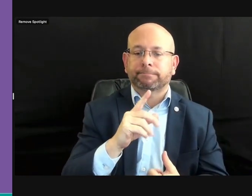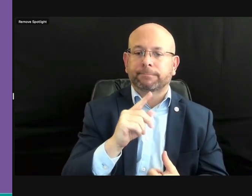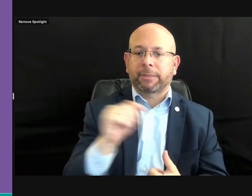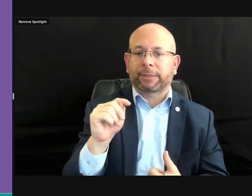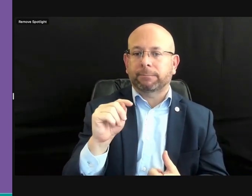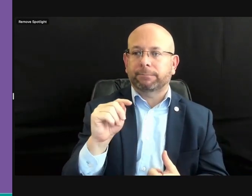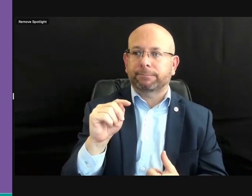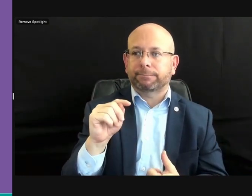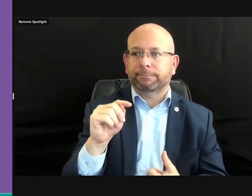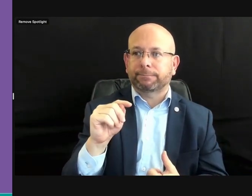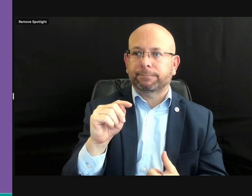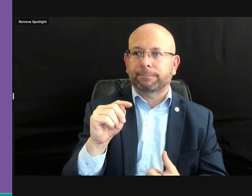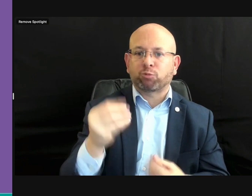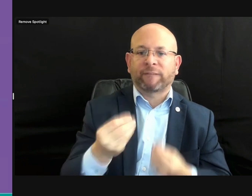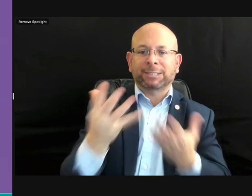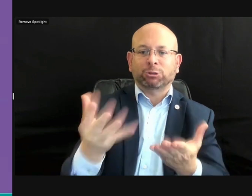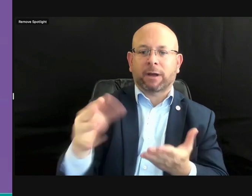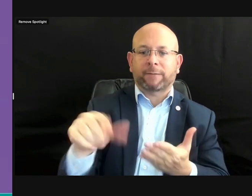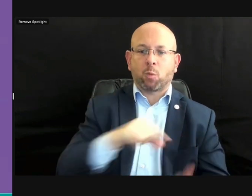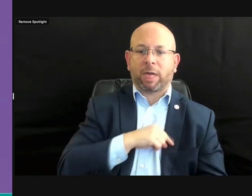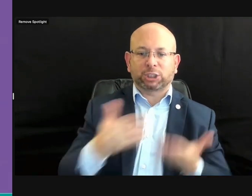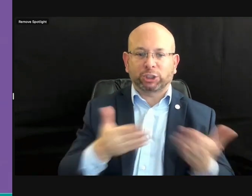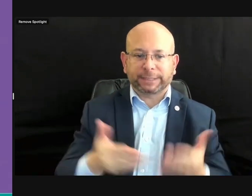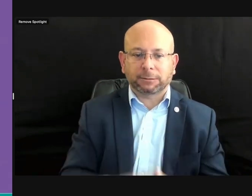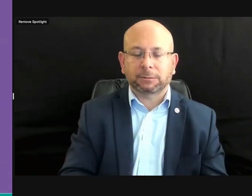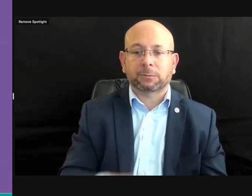They have challenged the provision of quality services.